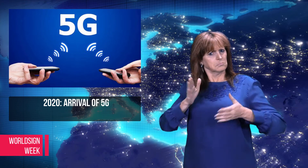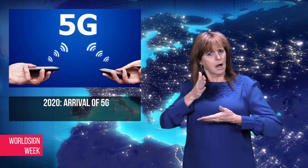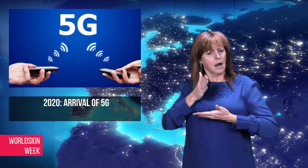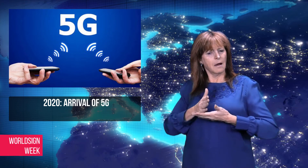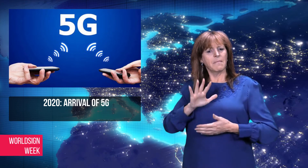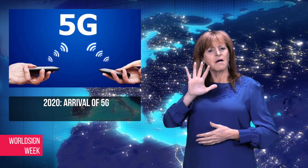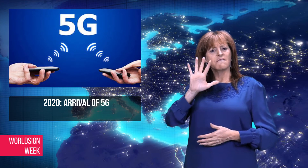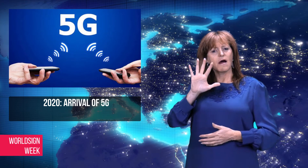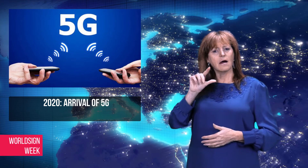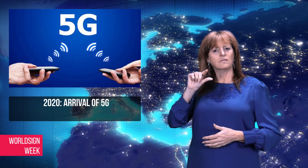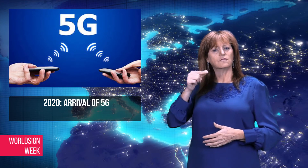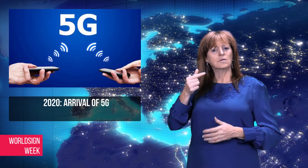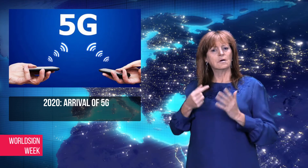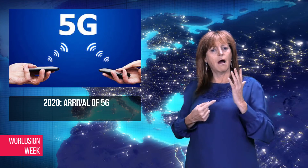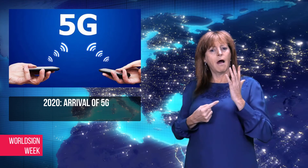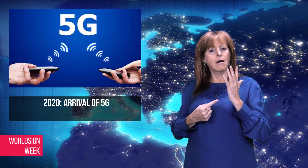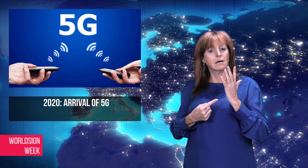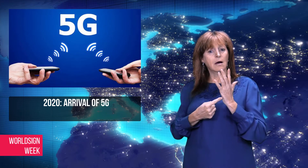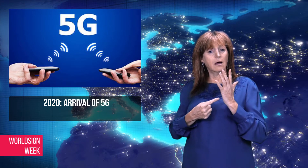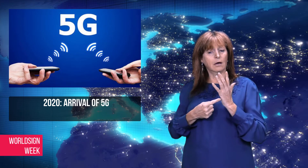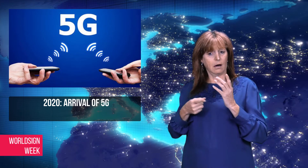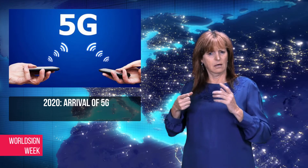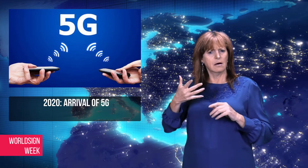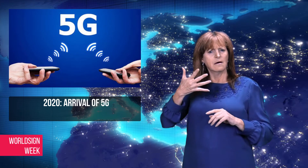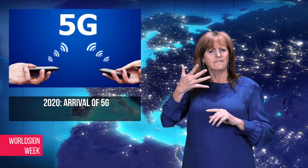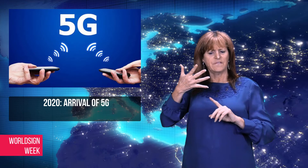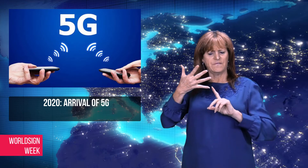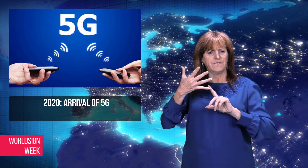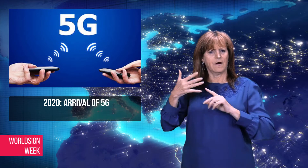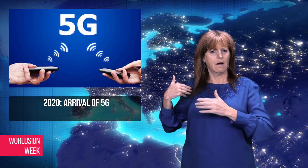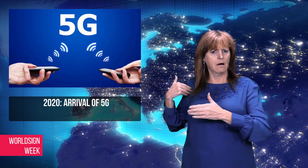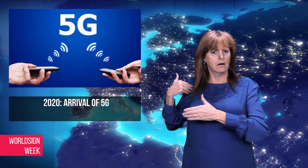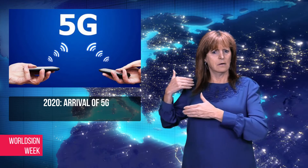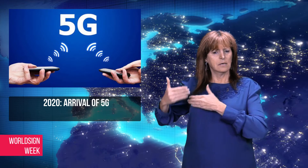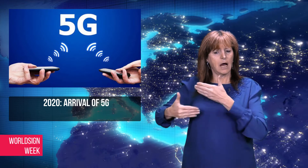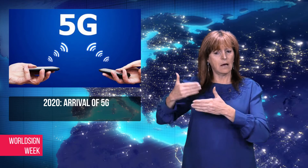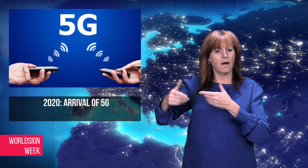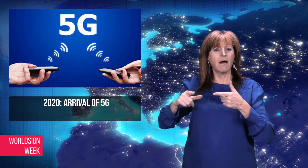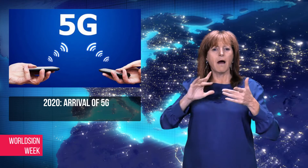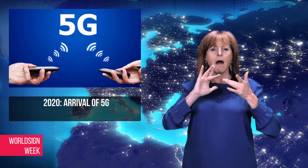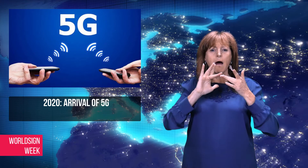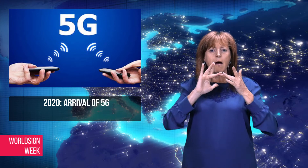[Georgia]: Several countries have introduced